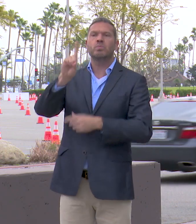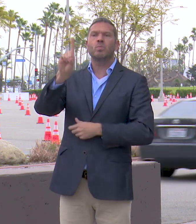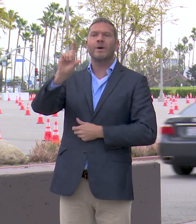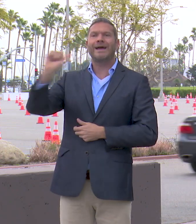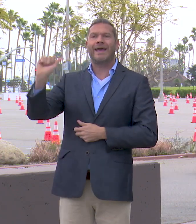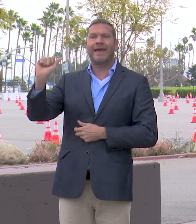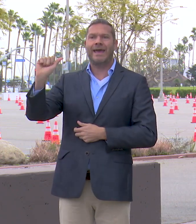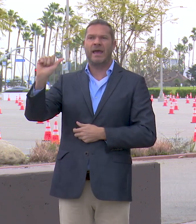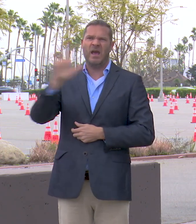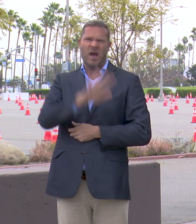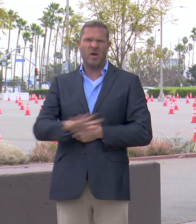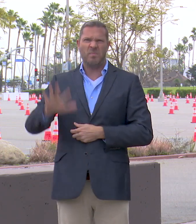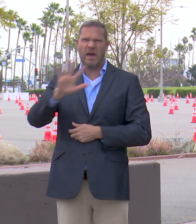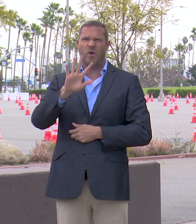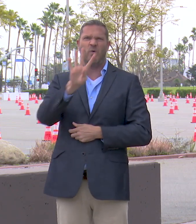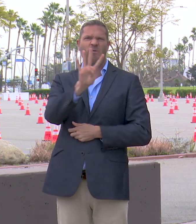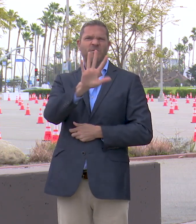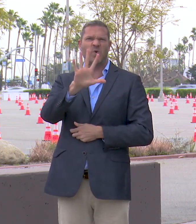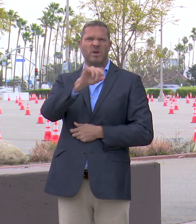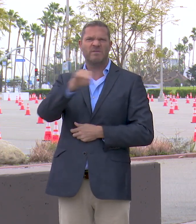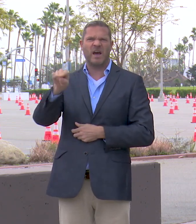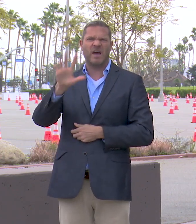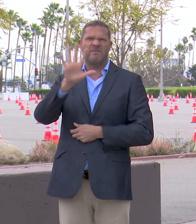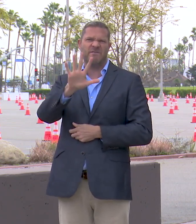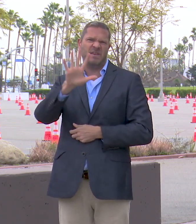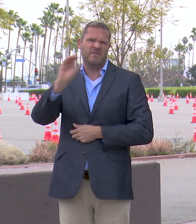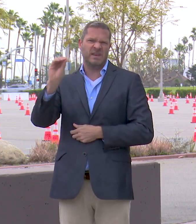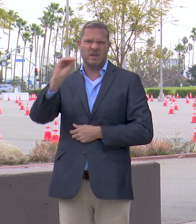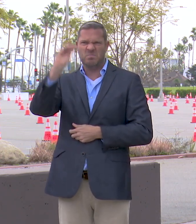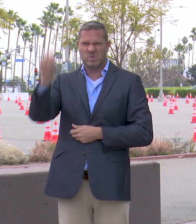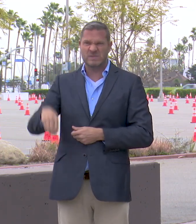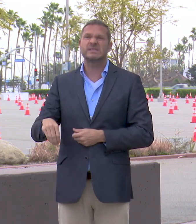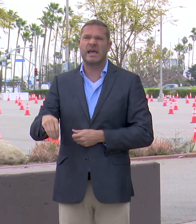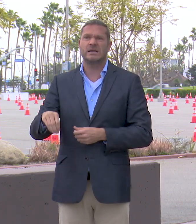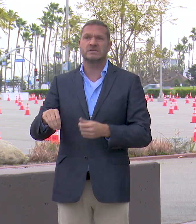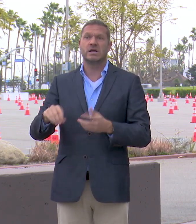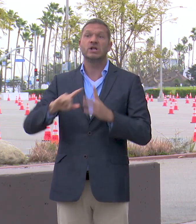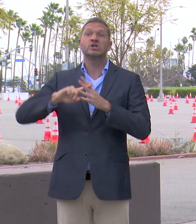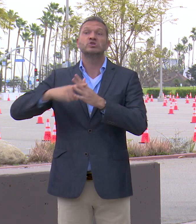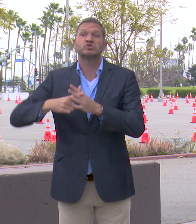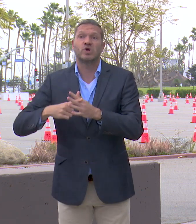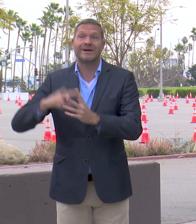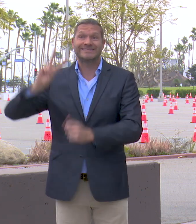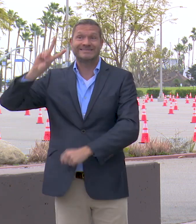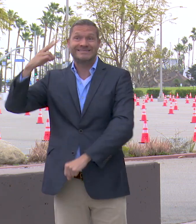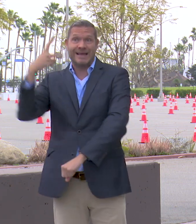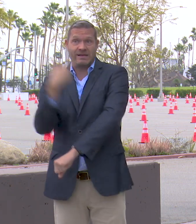50 percent of that group is actually moving on to their second shots right now.